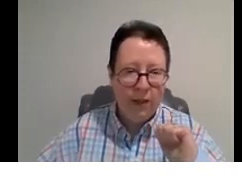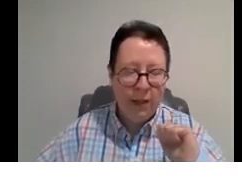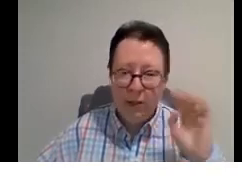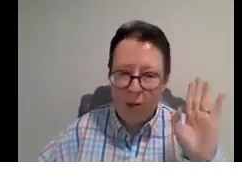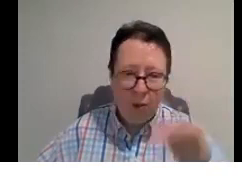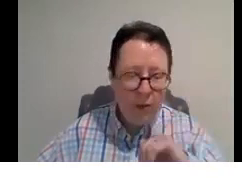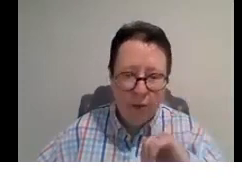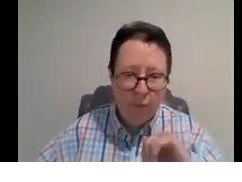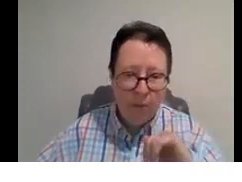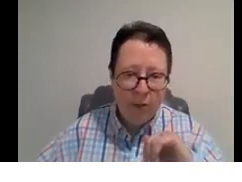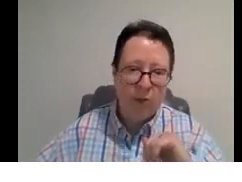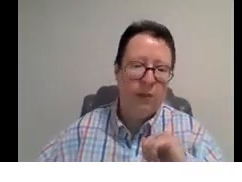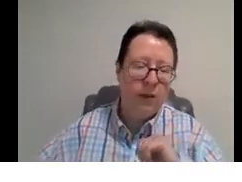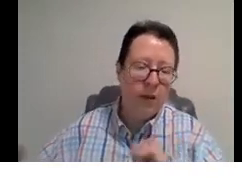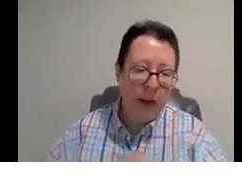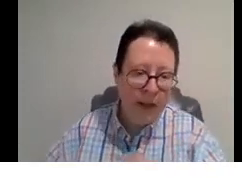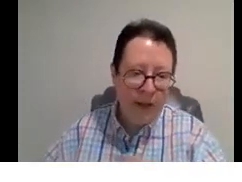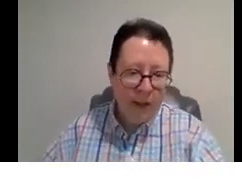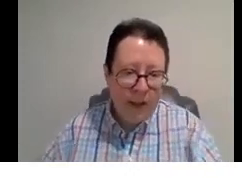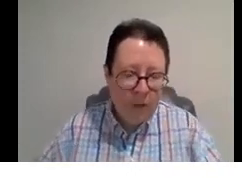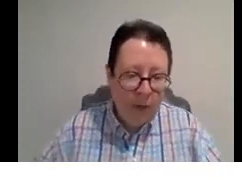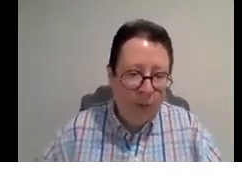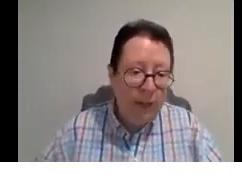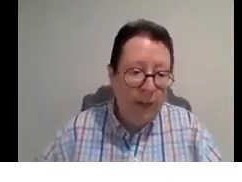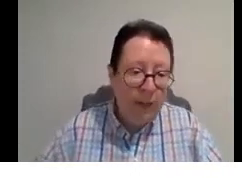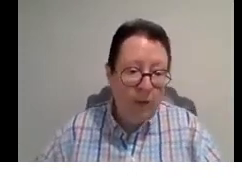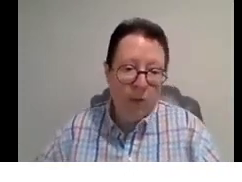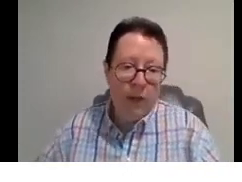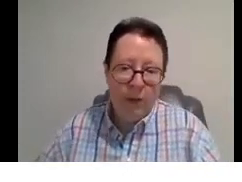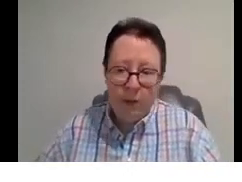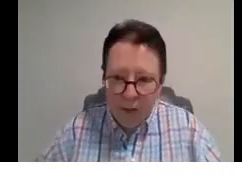in addition to all the other information that Donna read, we have three logos.. we have a logo